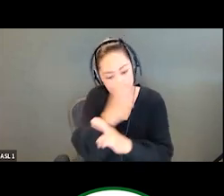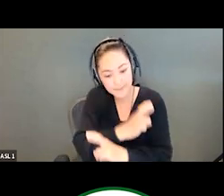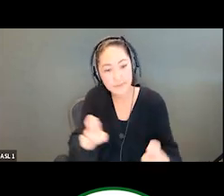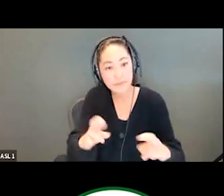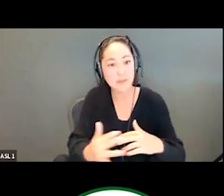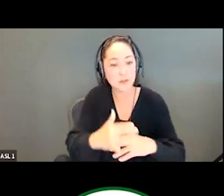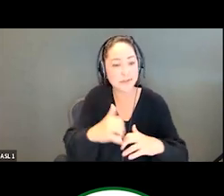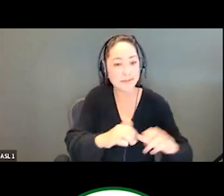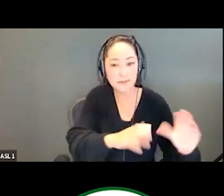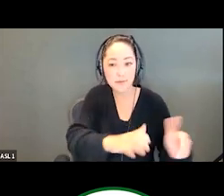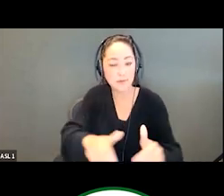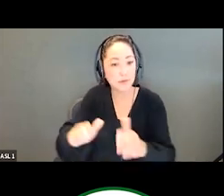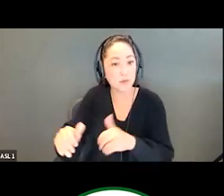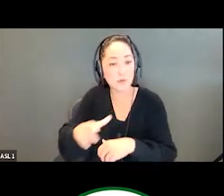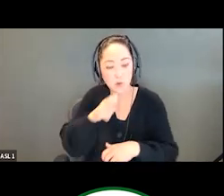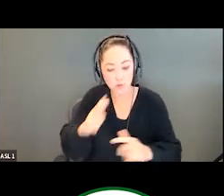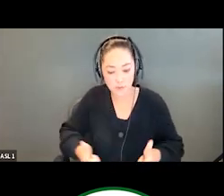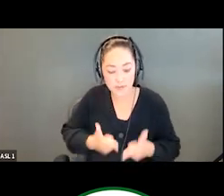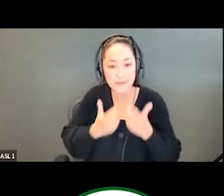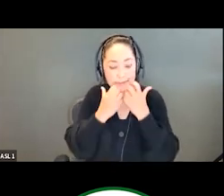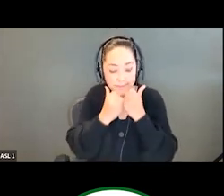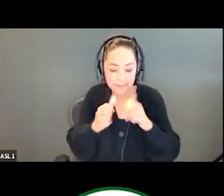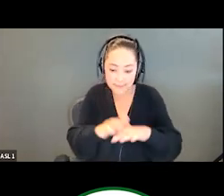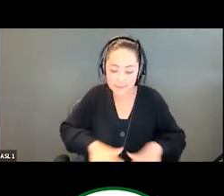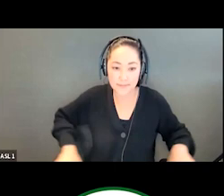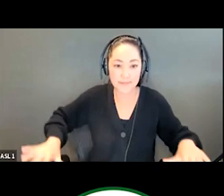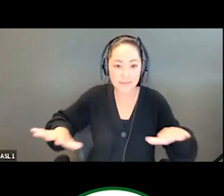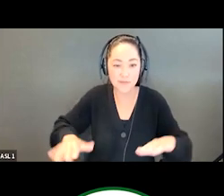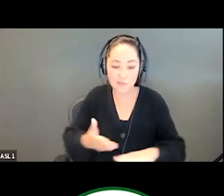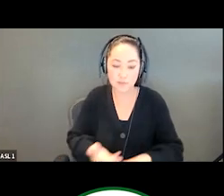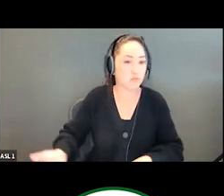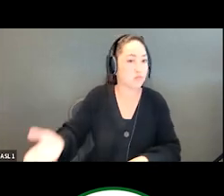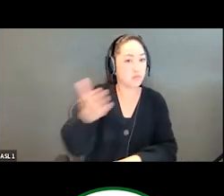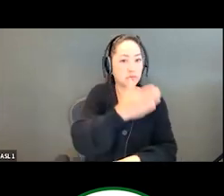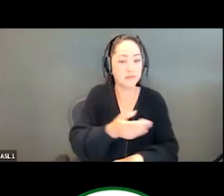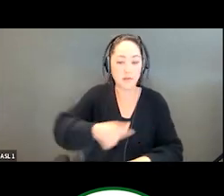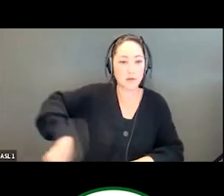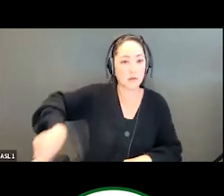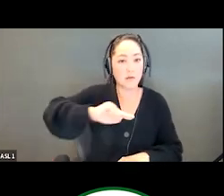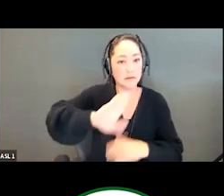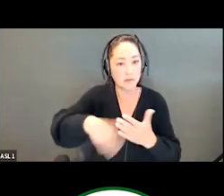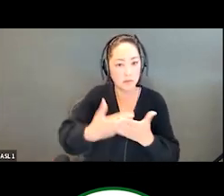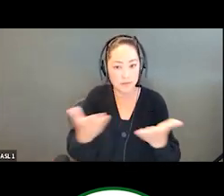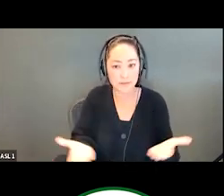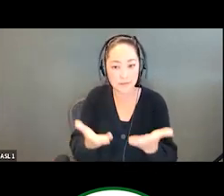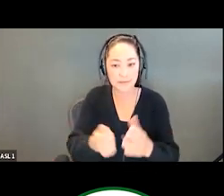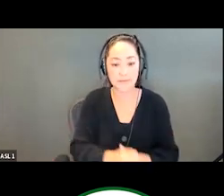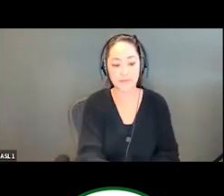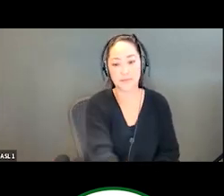indigenous peoples that inhabited these sacred lands. Way before you and we arrived.